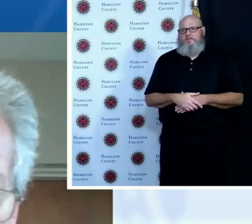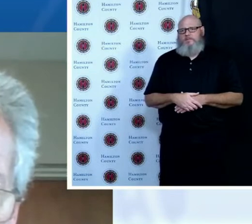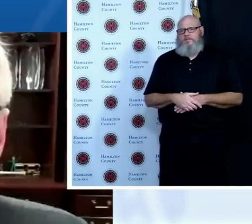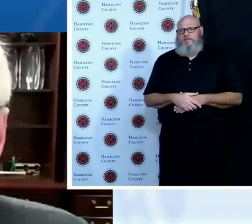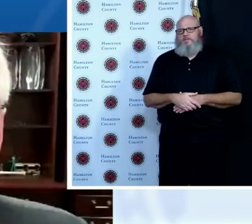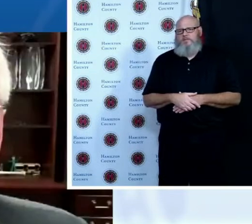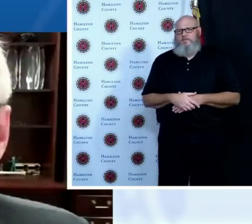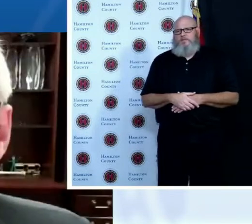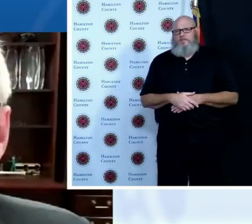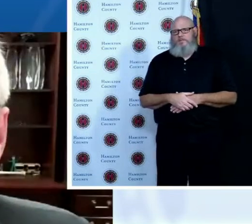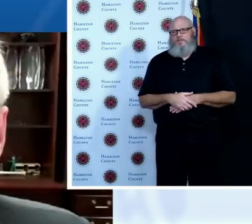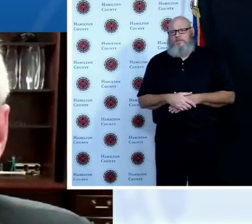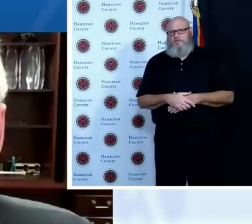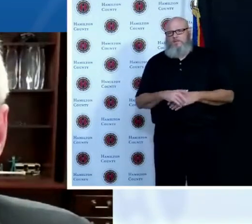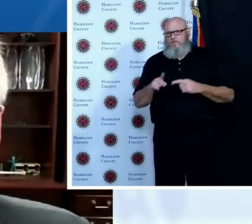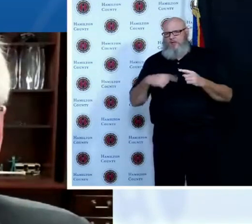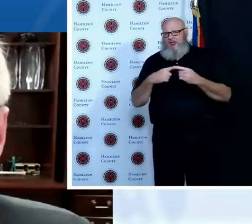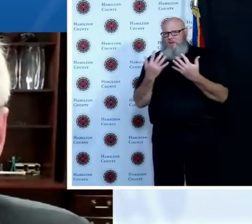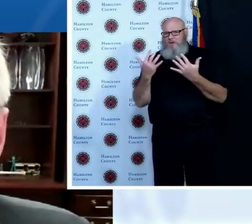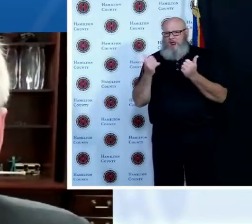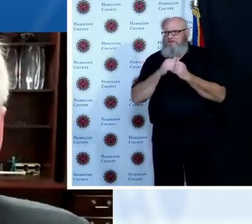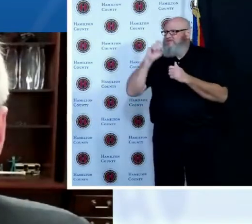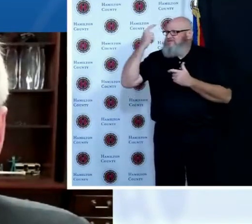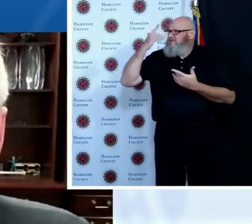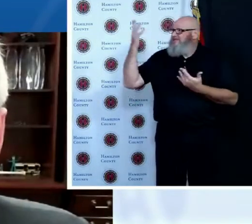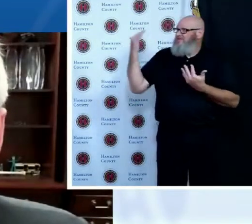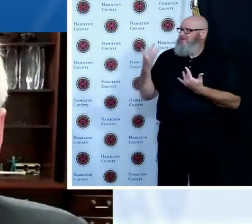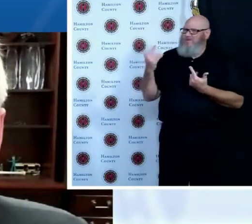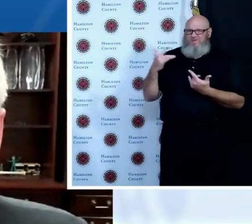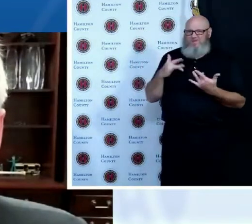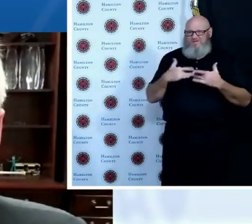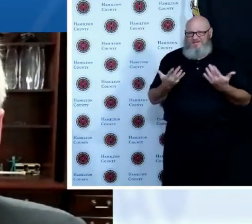you know I think that they're I know that they're working diligently about sort of